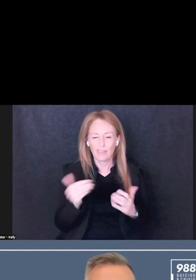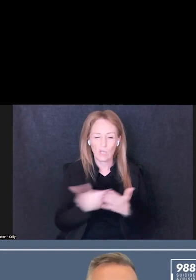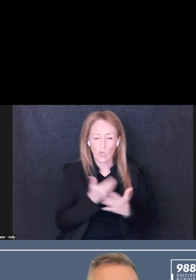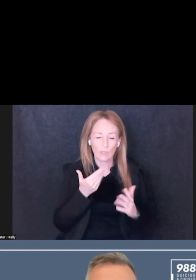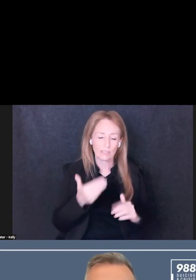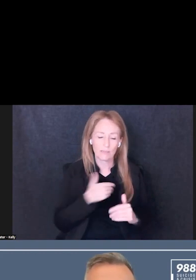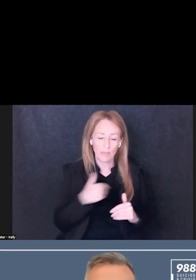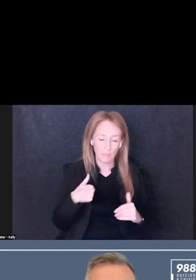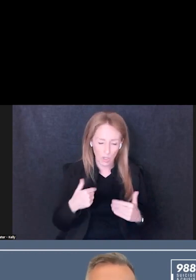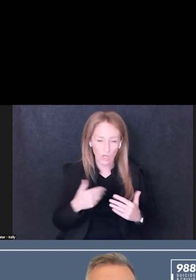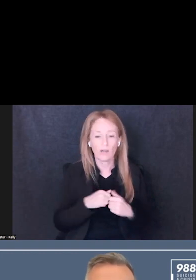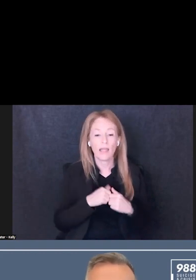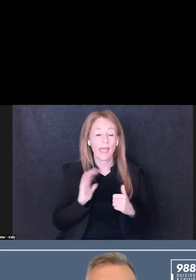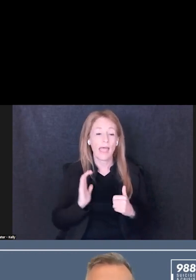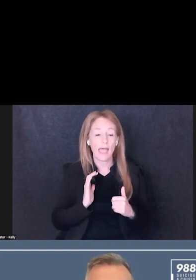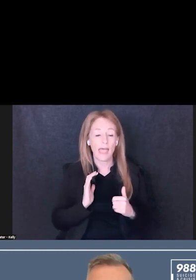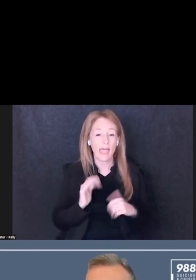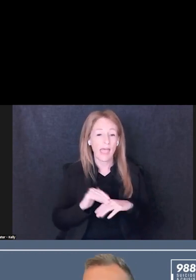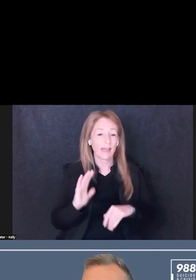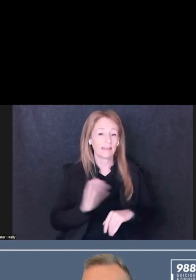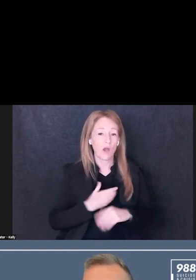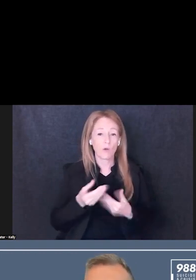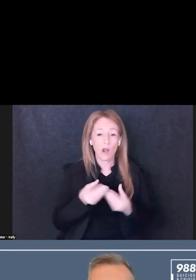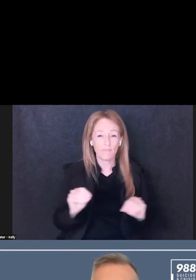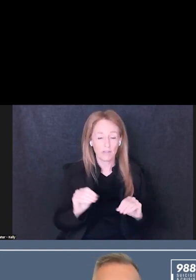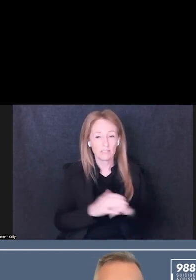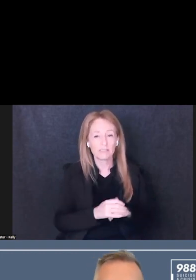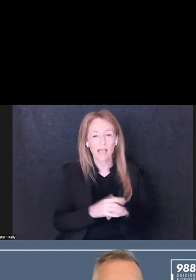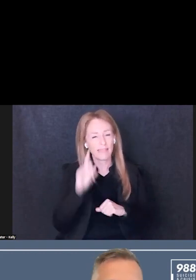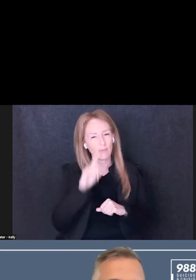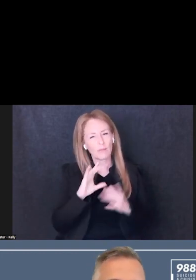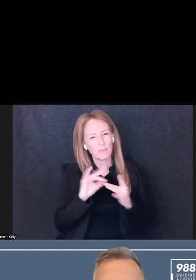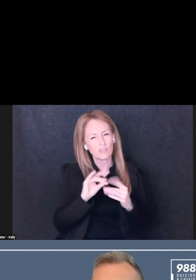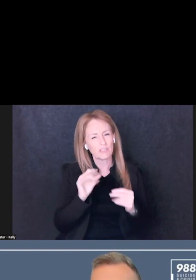I AM HAPPY TO REPORT ON THIS -- I THINK WE SAID THIS A COUPLE OF WEEKS AGO, BUT SHE IS